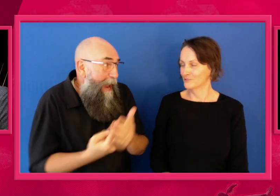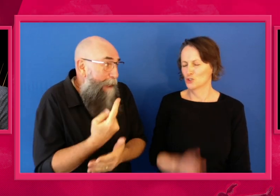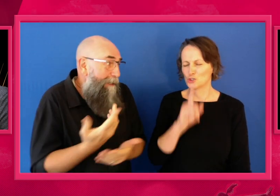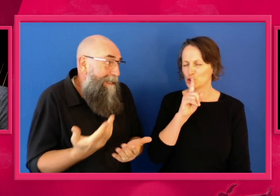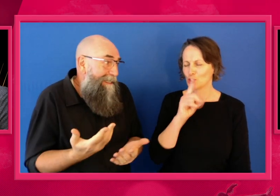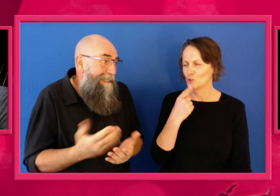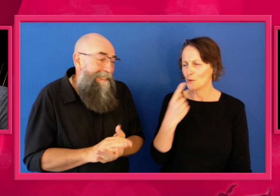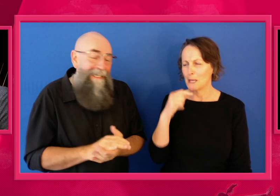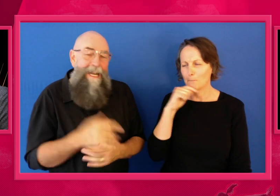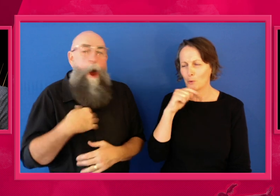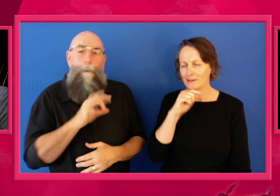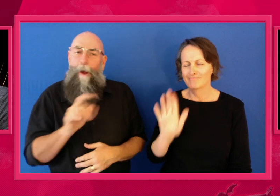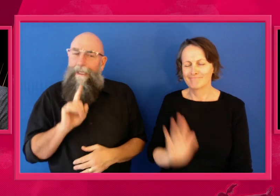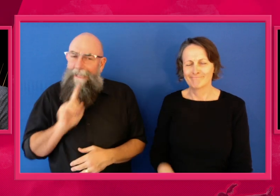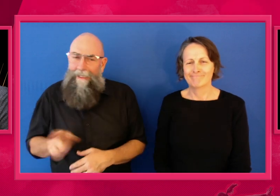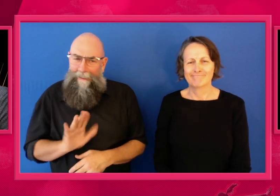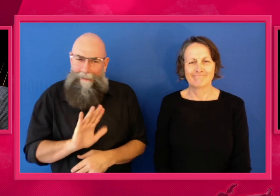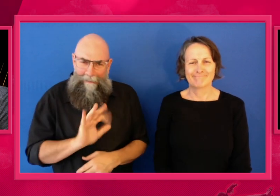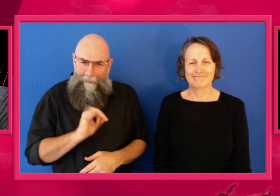Kurt Fearnley: I will not, I will not break that dream. Georgie Tunny: Don't you do it.